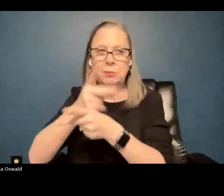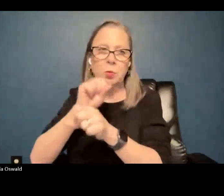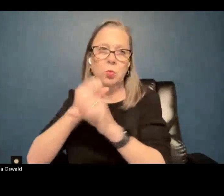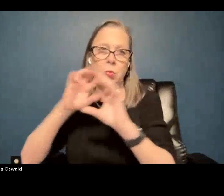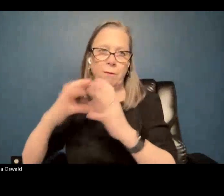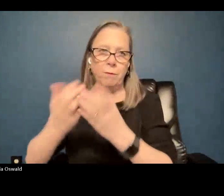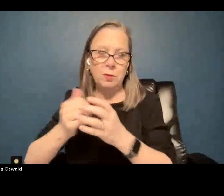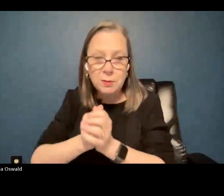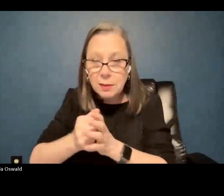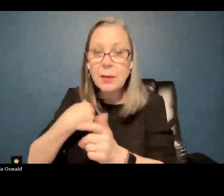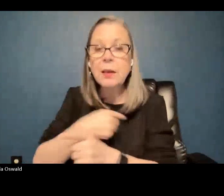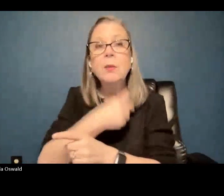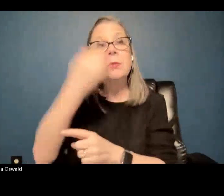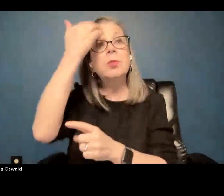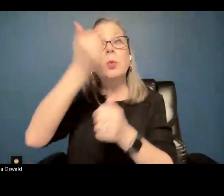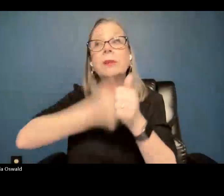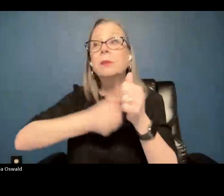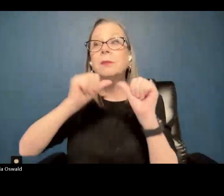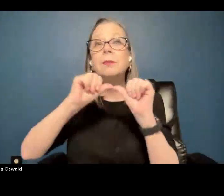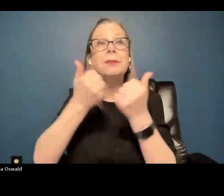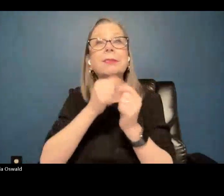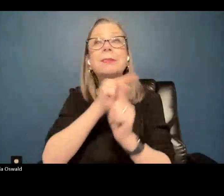We know that each agency does things differently.